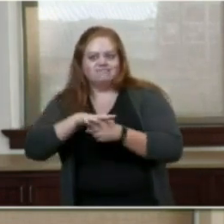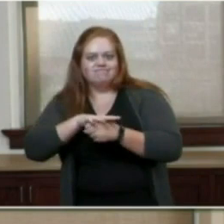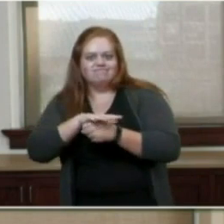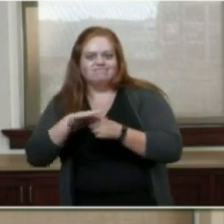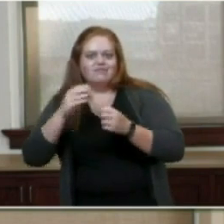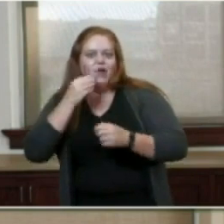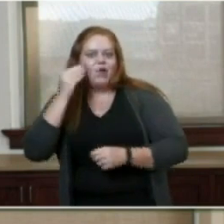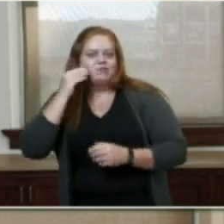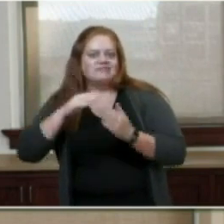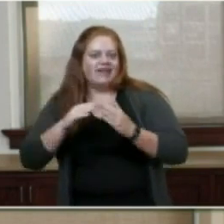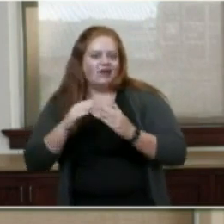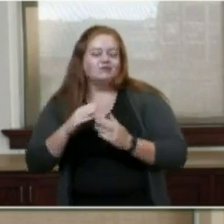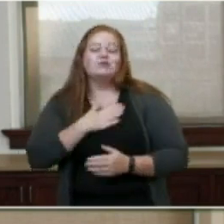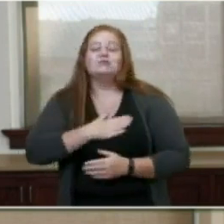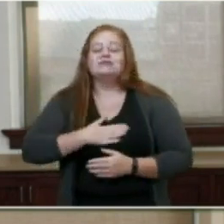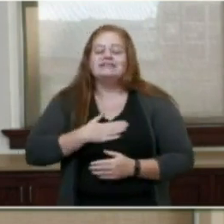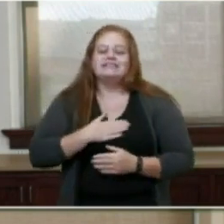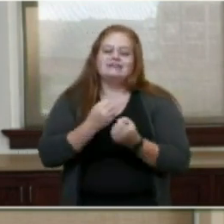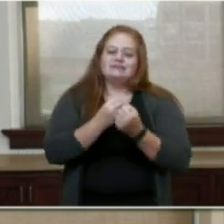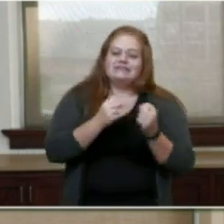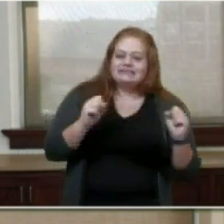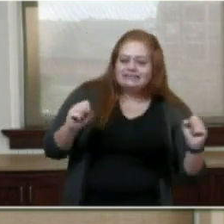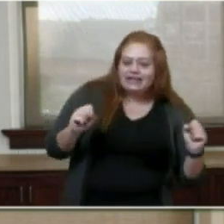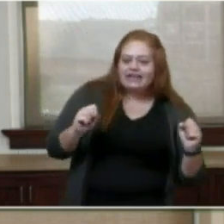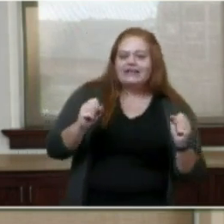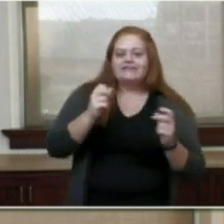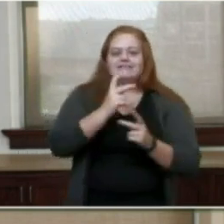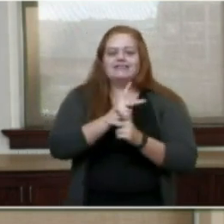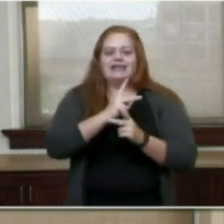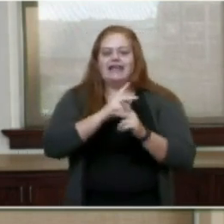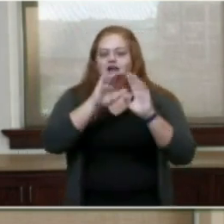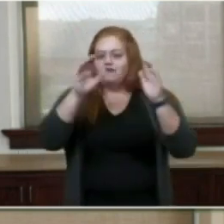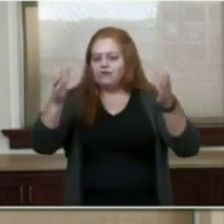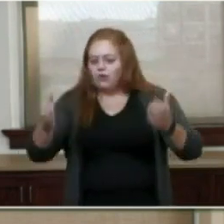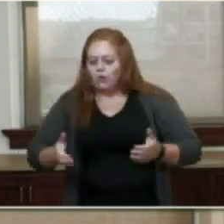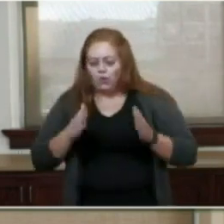So I ask you be safe and take care of your whole selves physically and